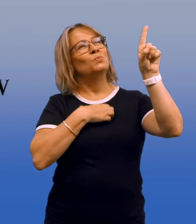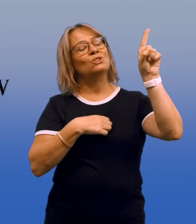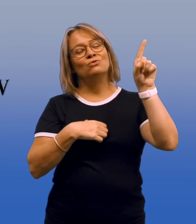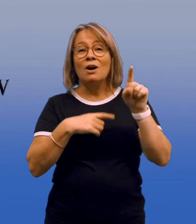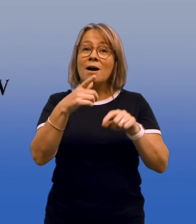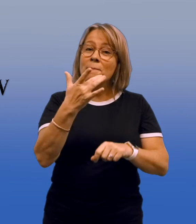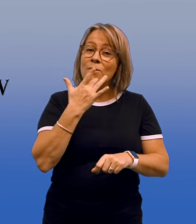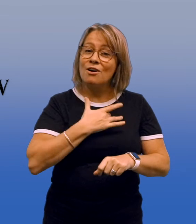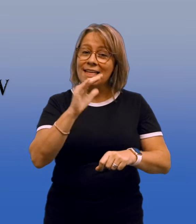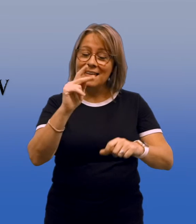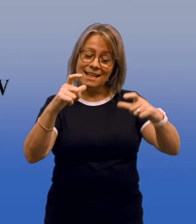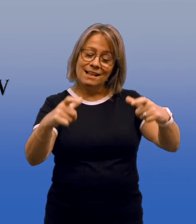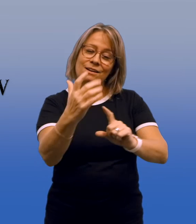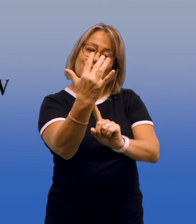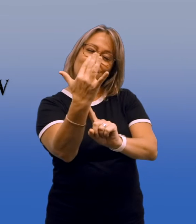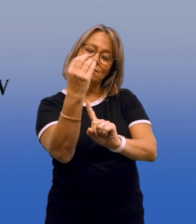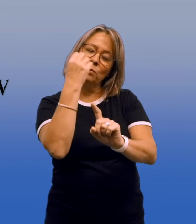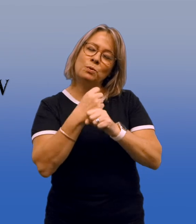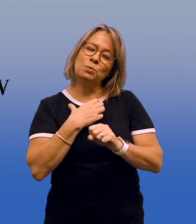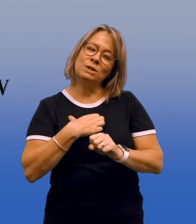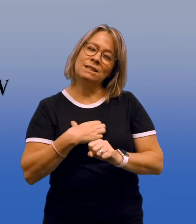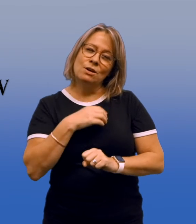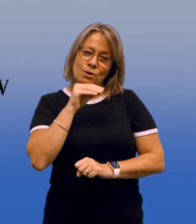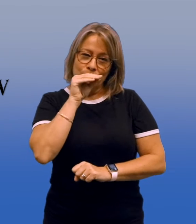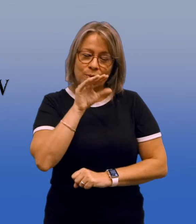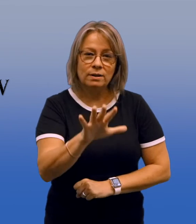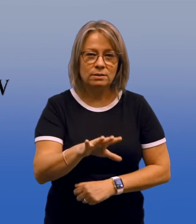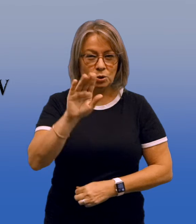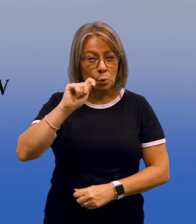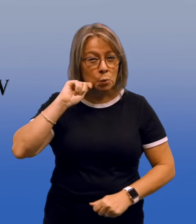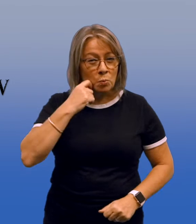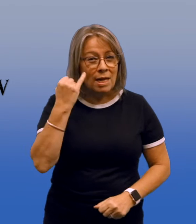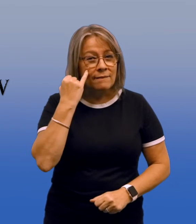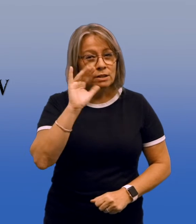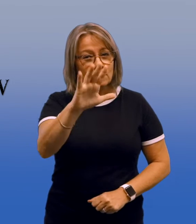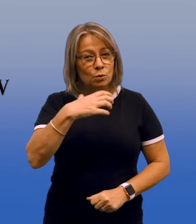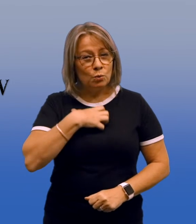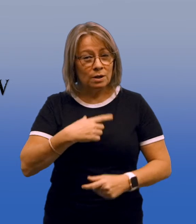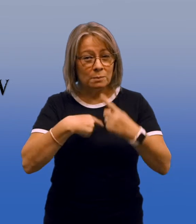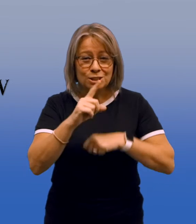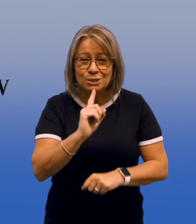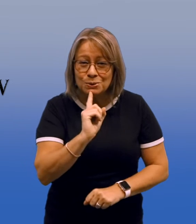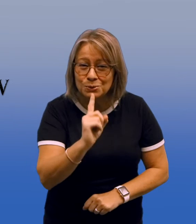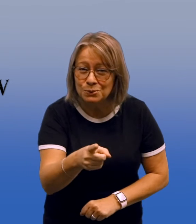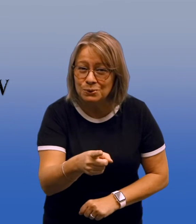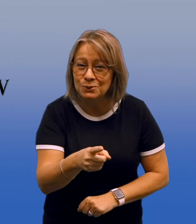or right before you blow out your birthday candles? It would be great if those wishes came true